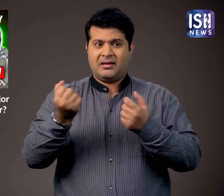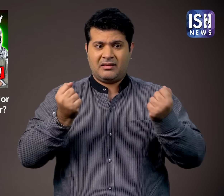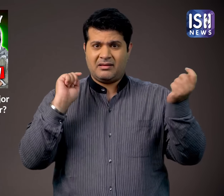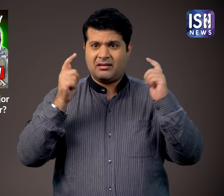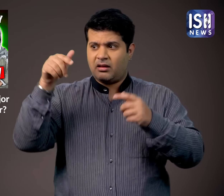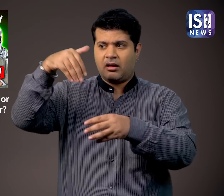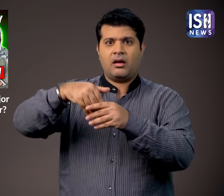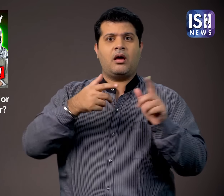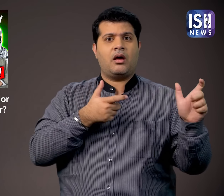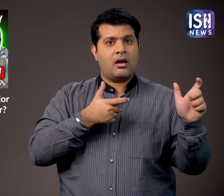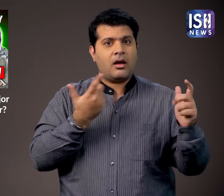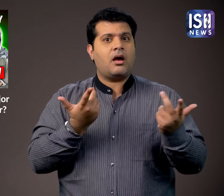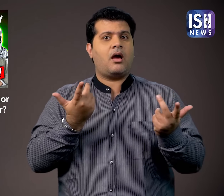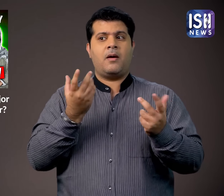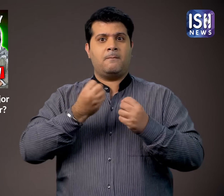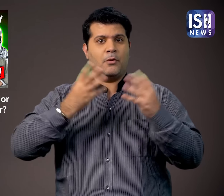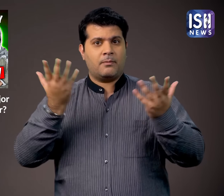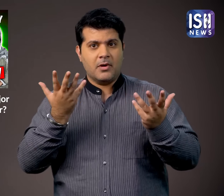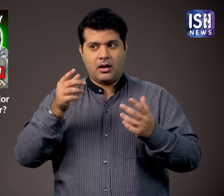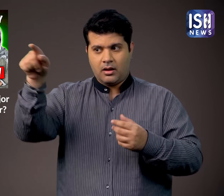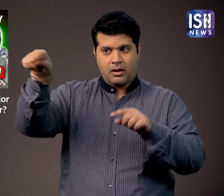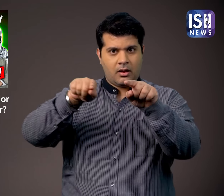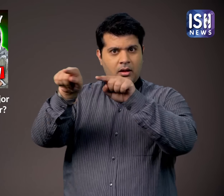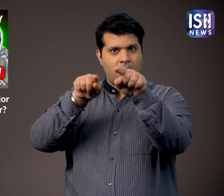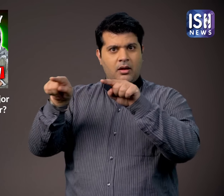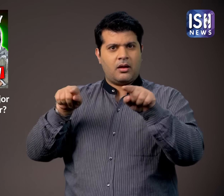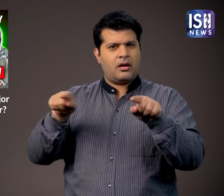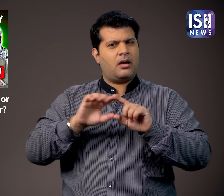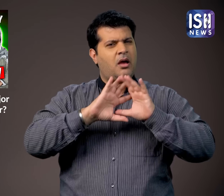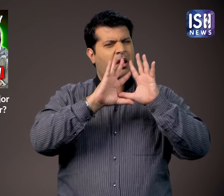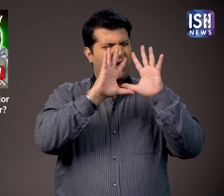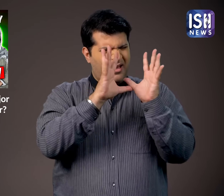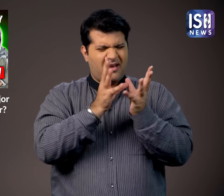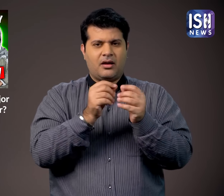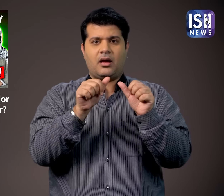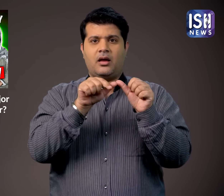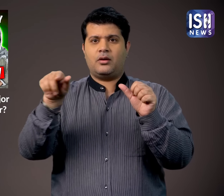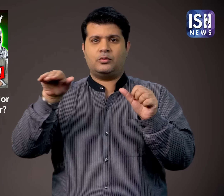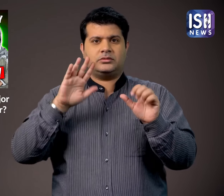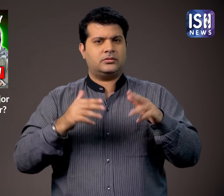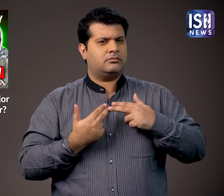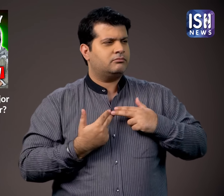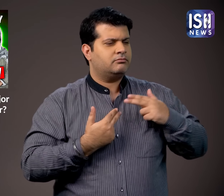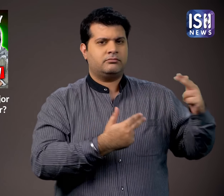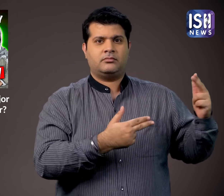He also had clear information about Army vehicles and weapons. He gave all this information to Torara and Sabzar.